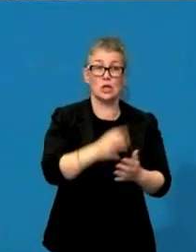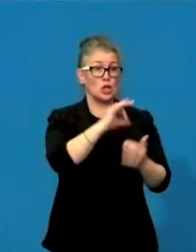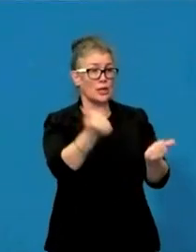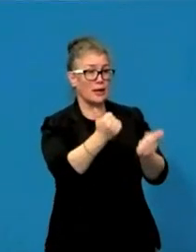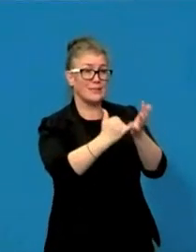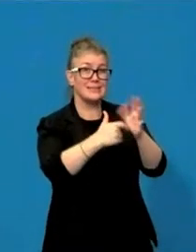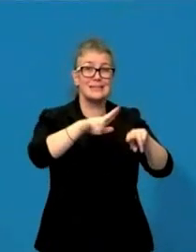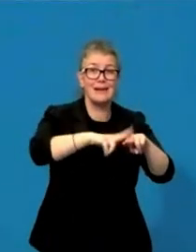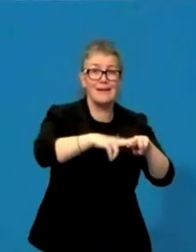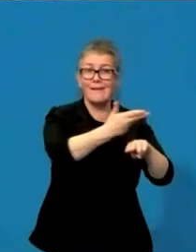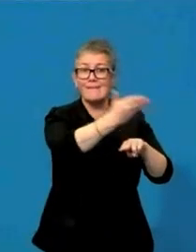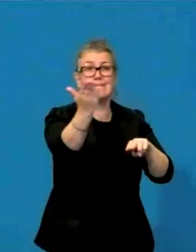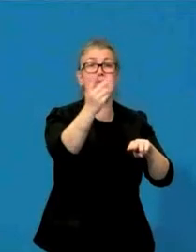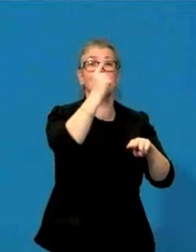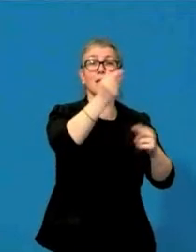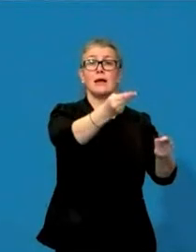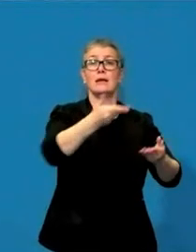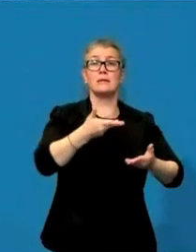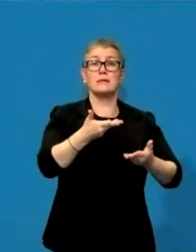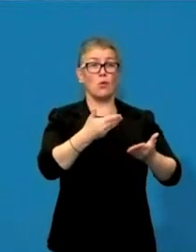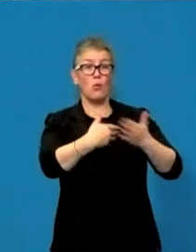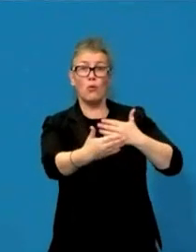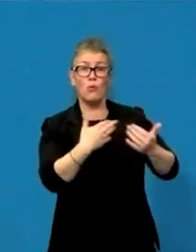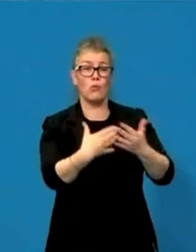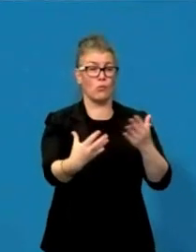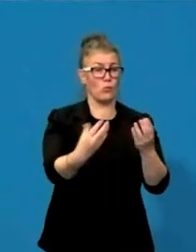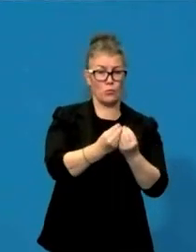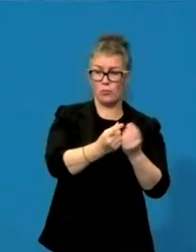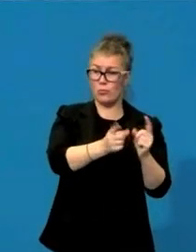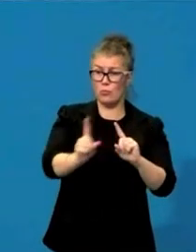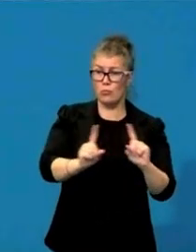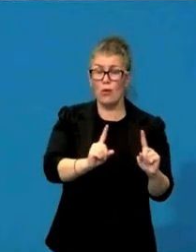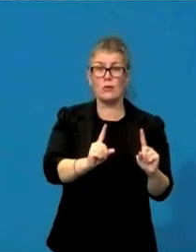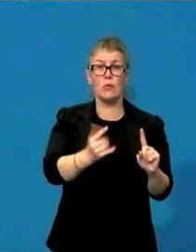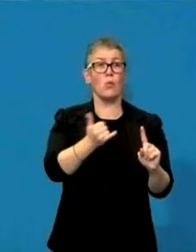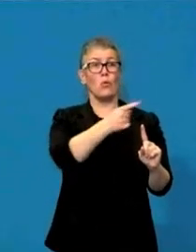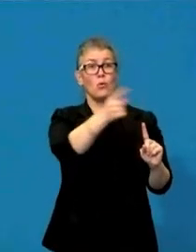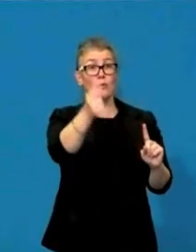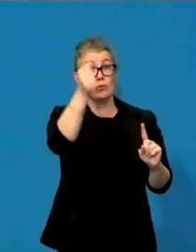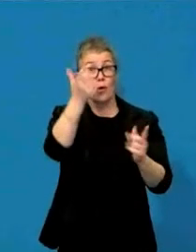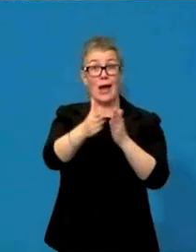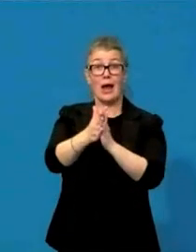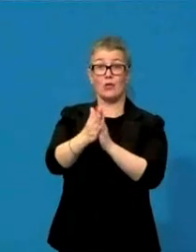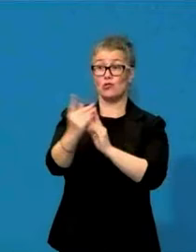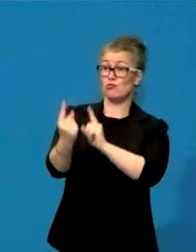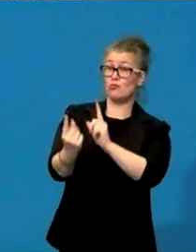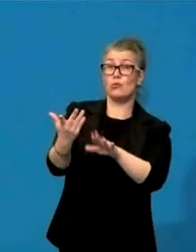able to - to deal with Tristan and other people - people like him who are on the plan